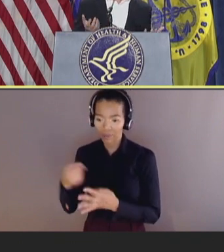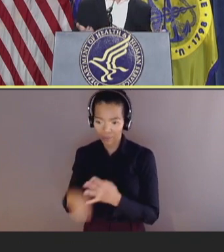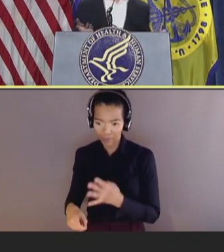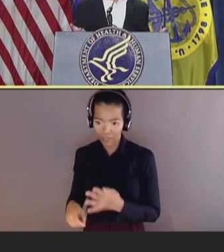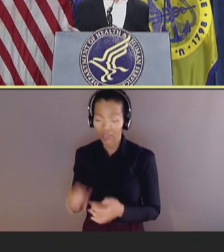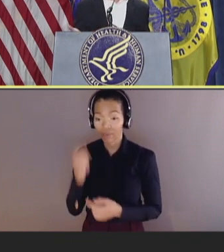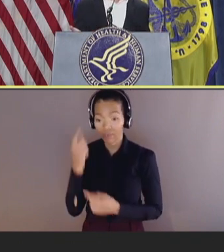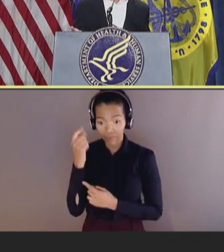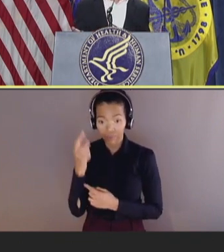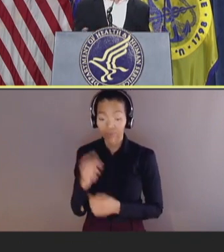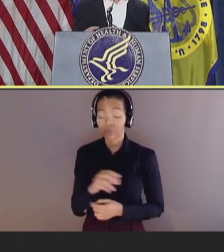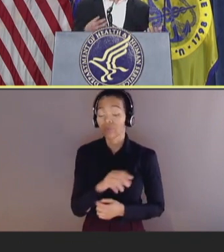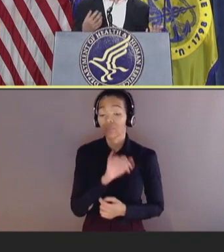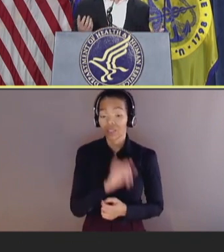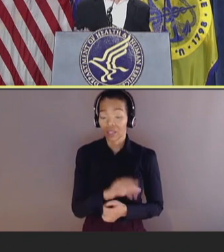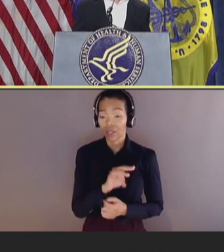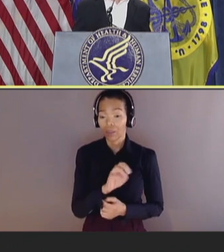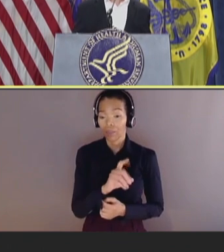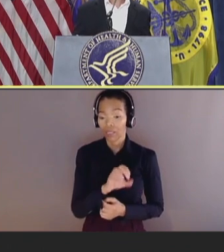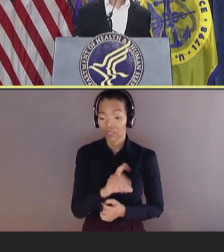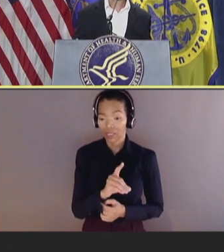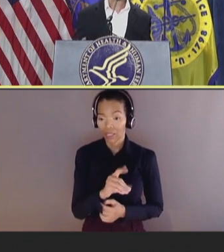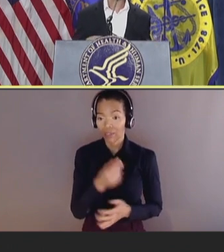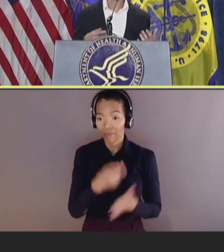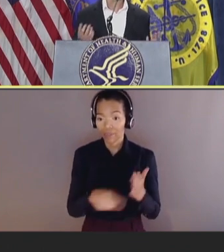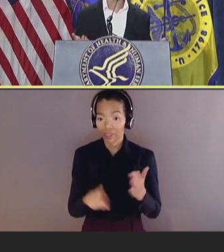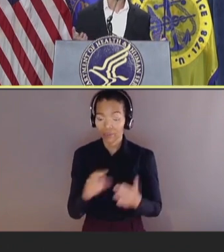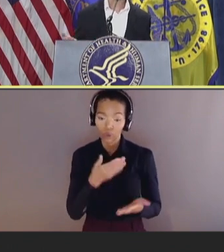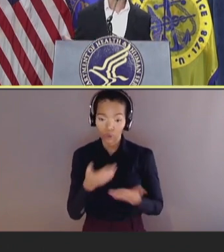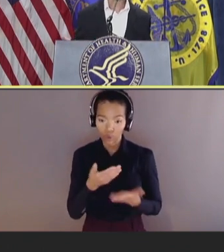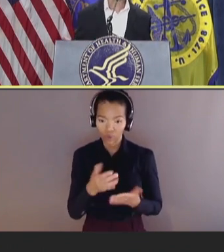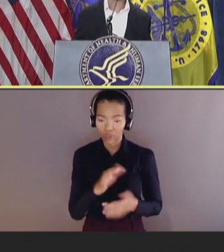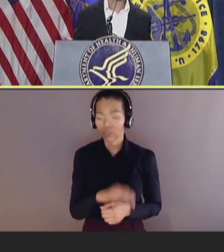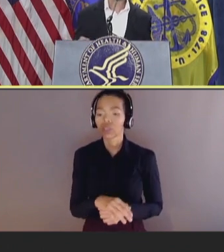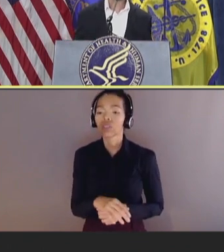fee-for-service plans, because this is the only one that's public, Medicaid managed care plans,